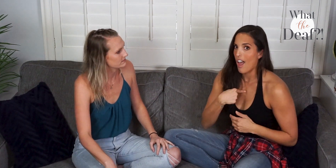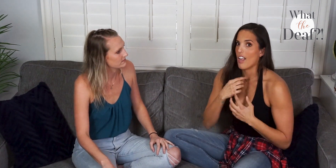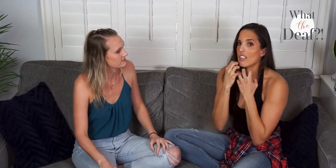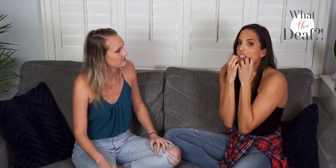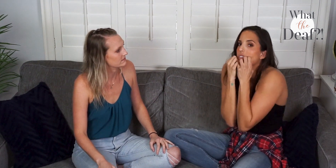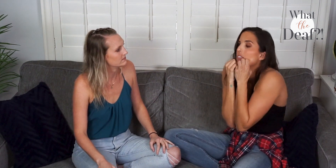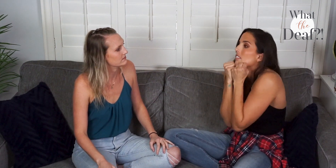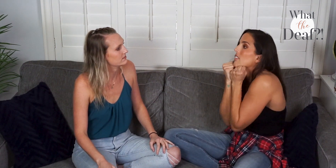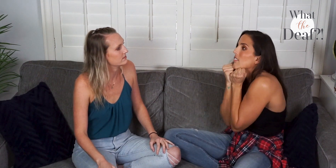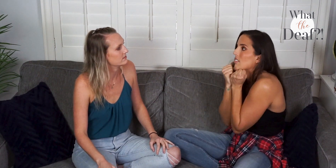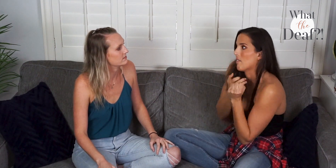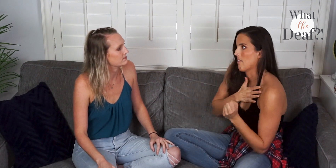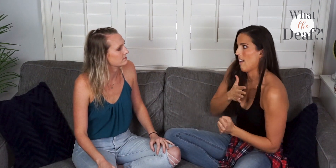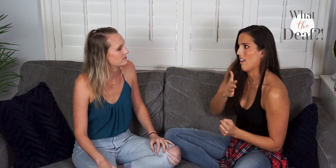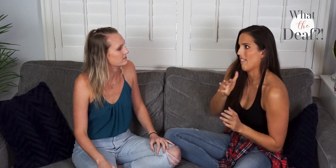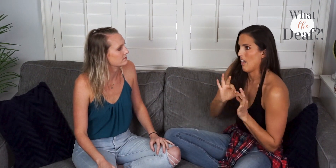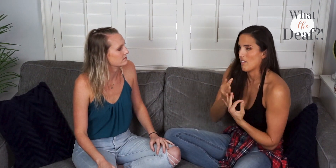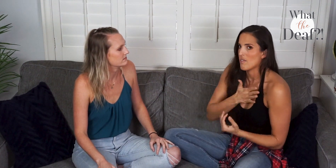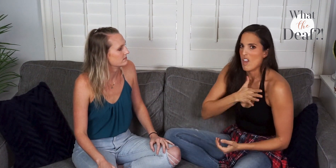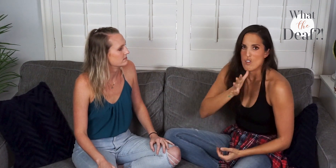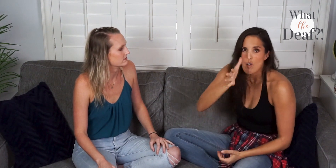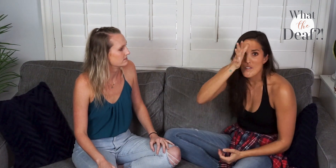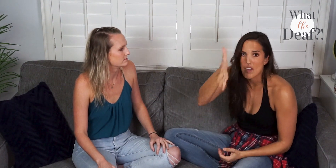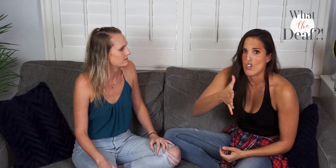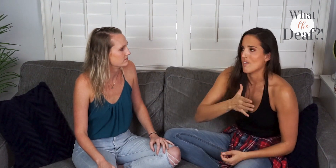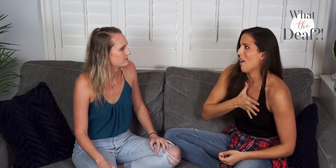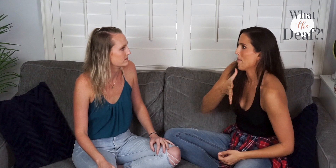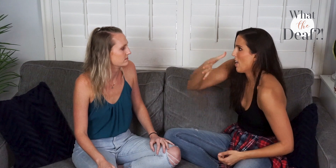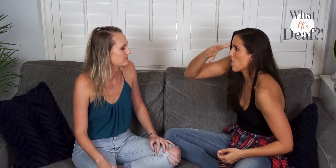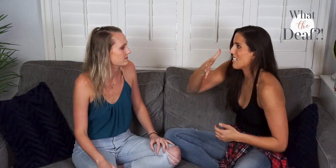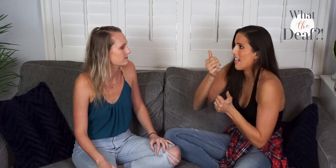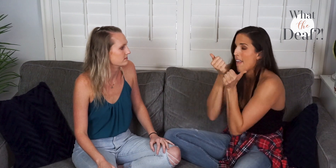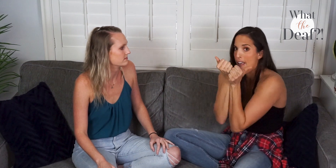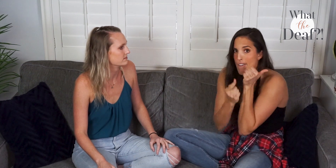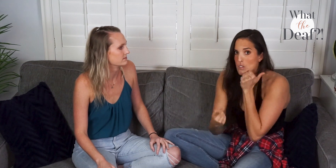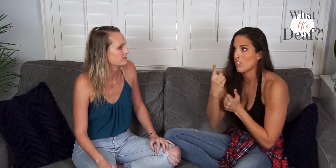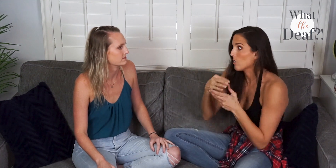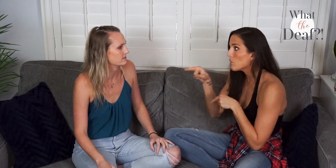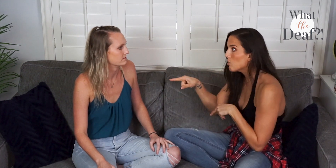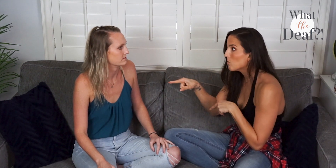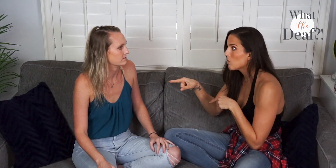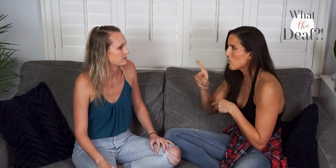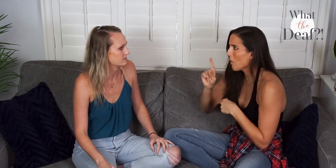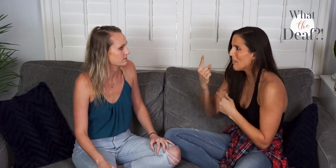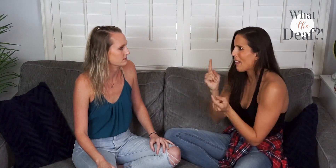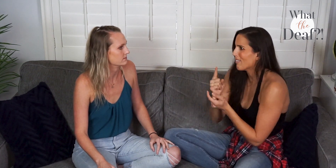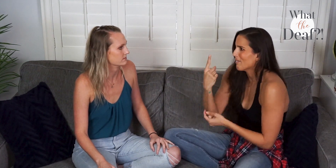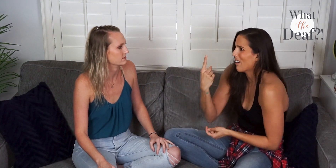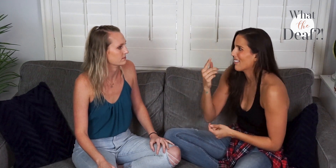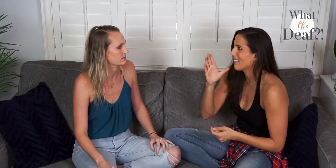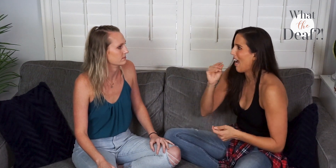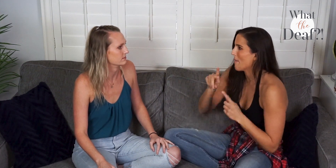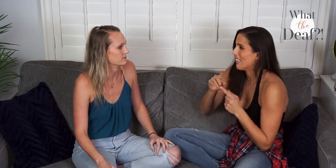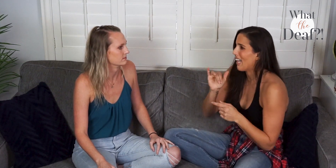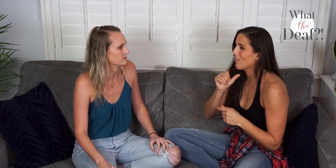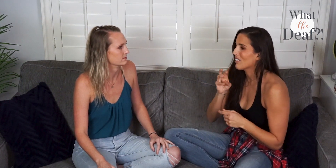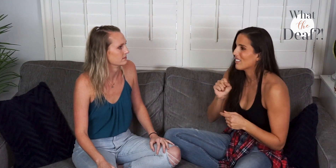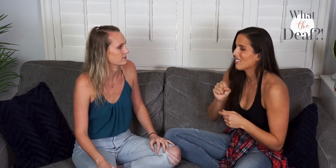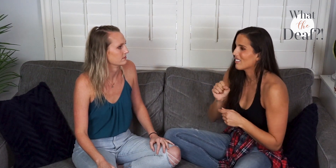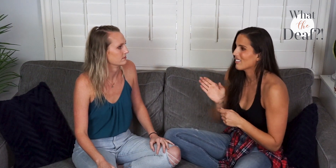I cherish my family, my grandparents, my parents, everyone, including you, which you've only met one guy,